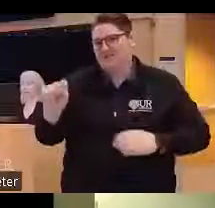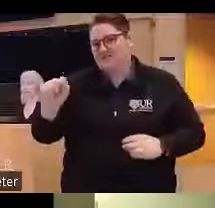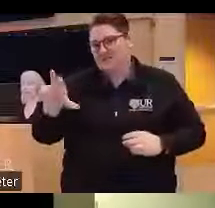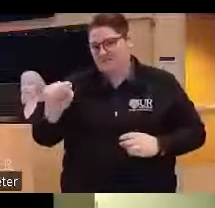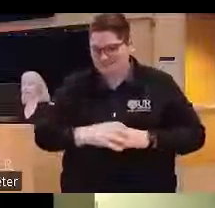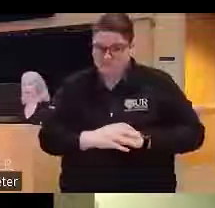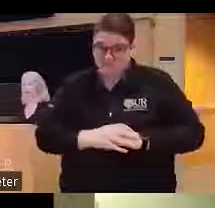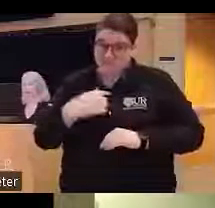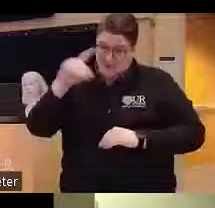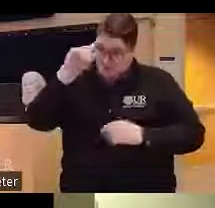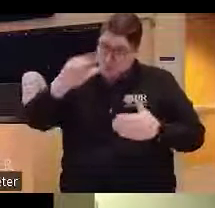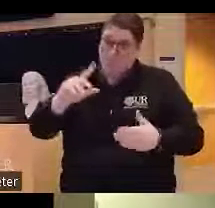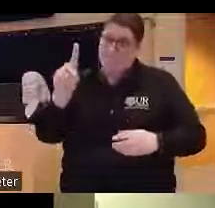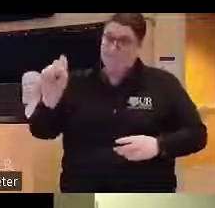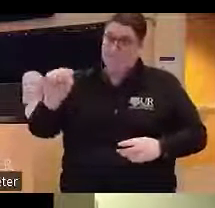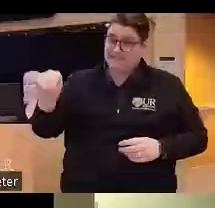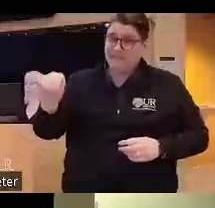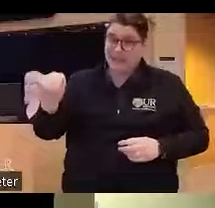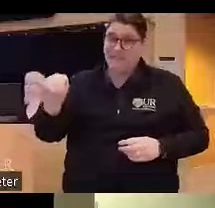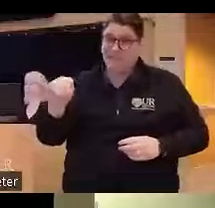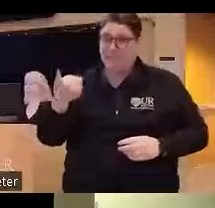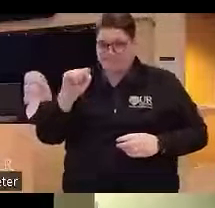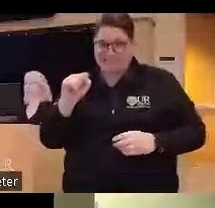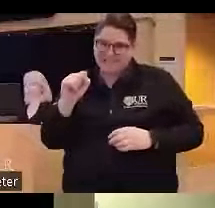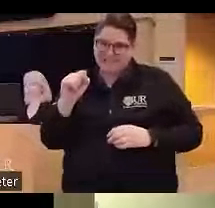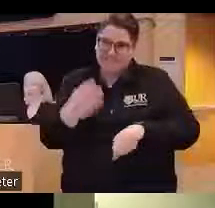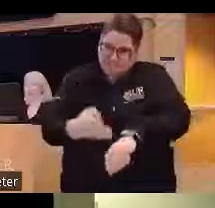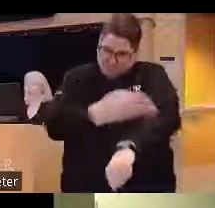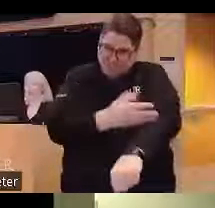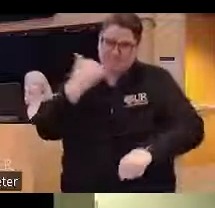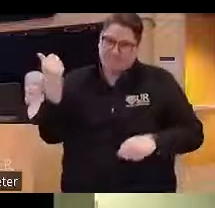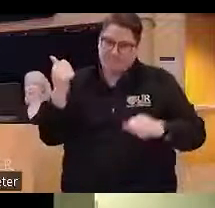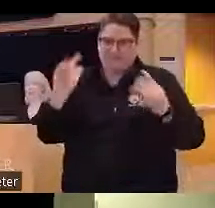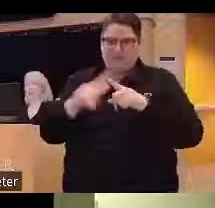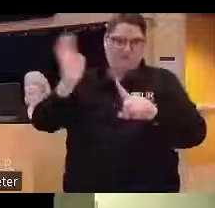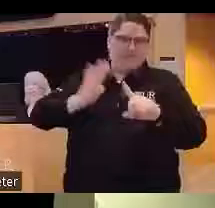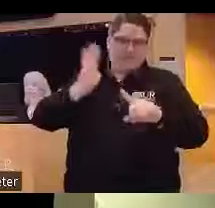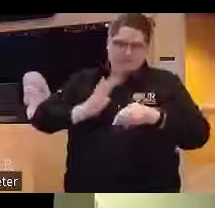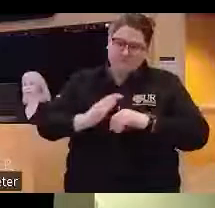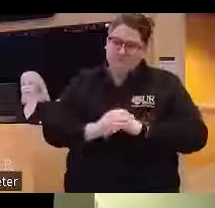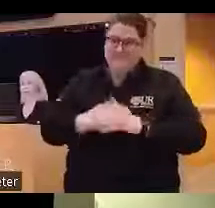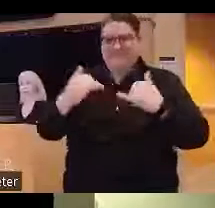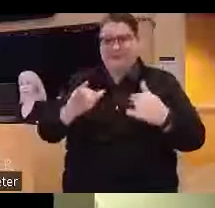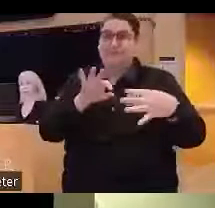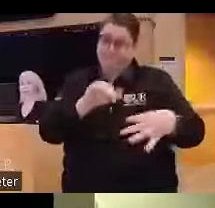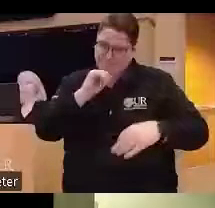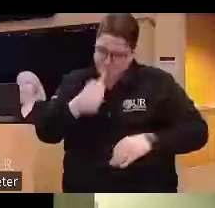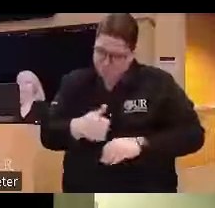I do hope the DSM is in a somewhat better status now it needs to make more progress let me tell